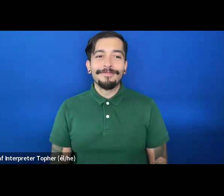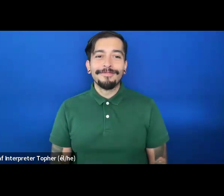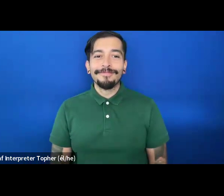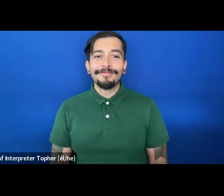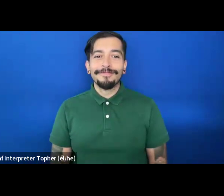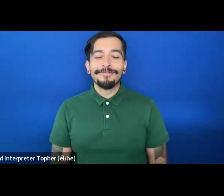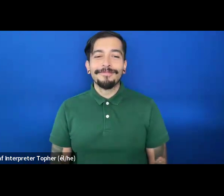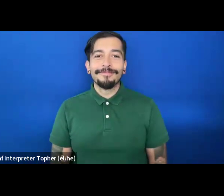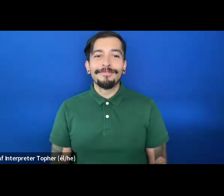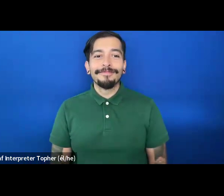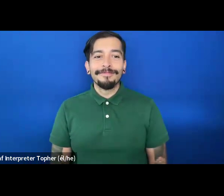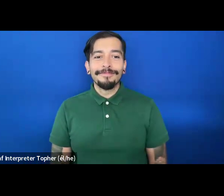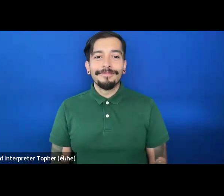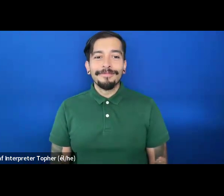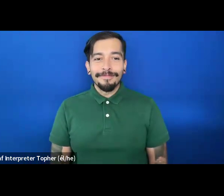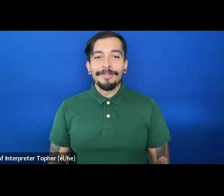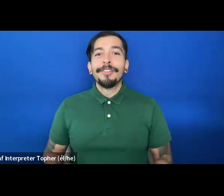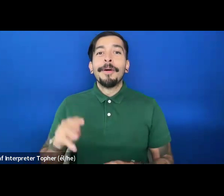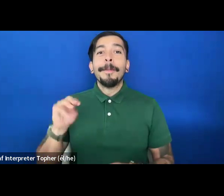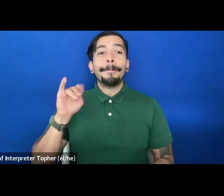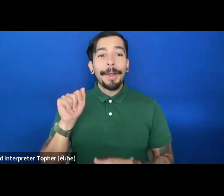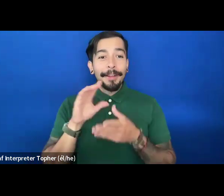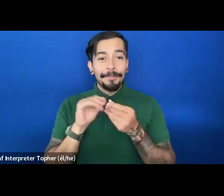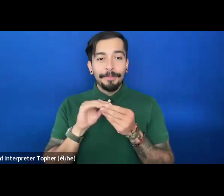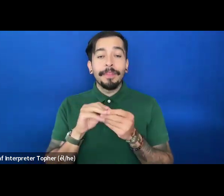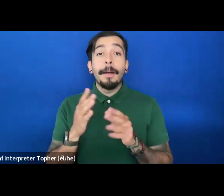And before we dive in, just a few access notes.